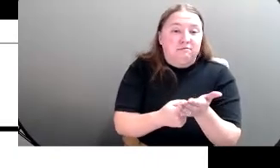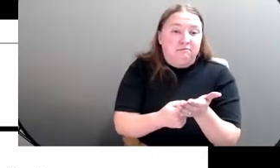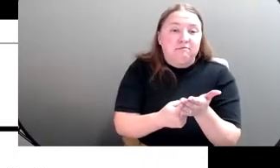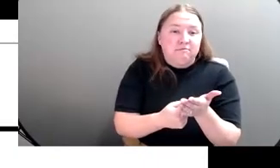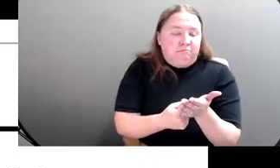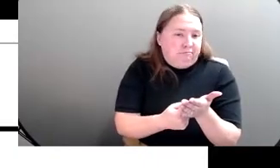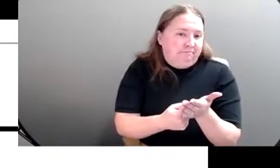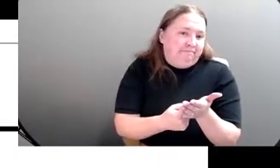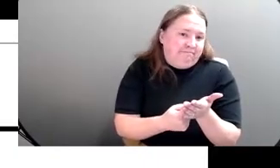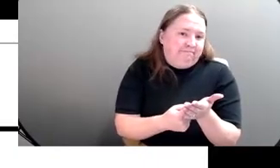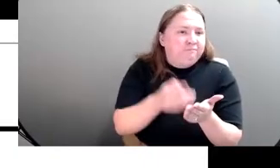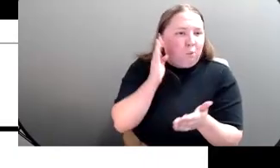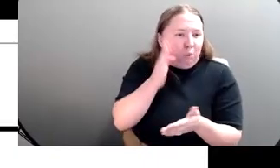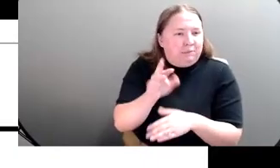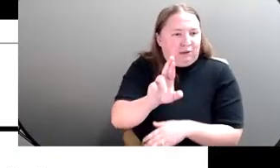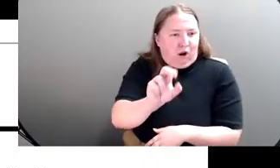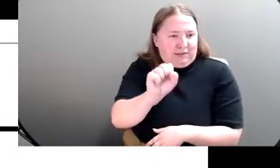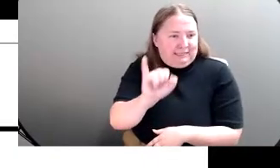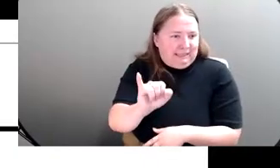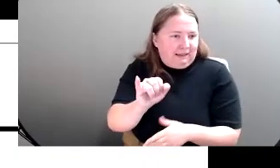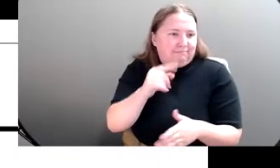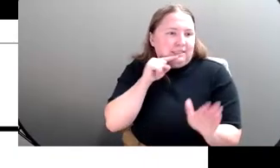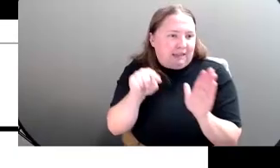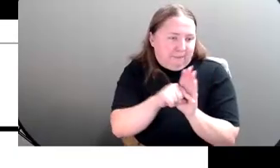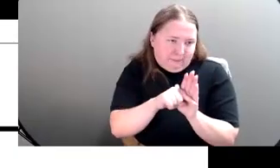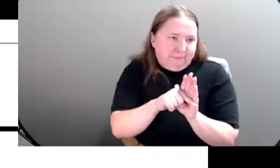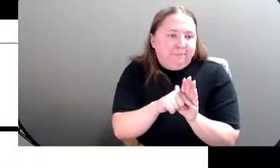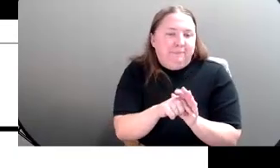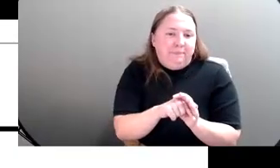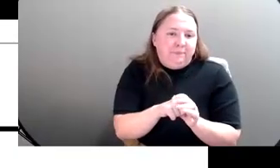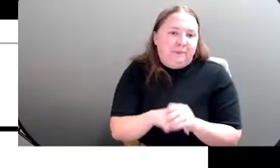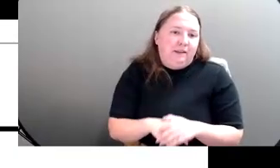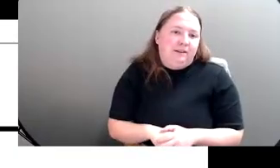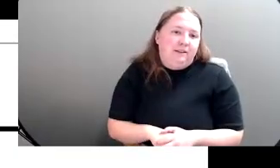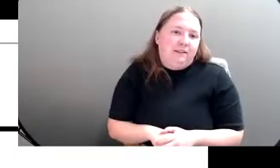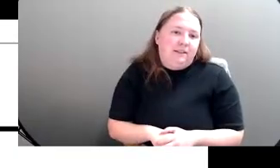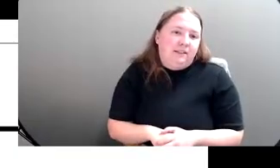you know, an RSI assignment, any, assignment